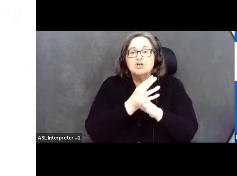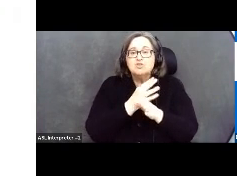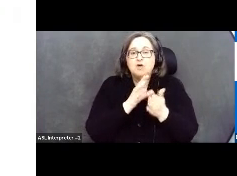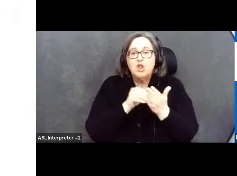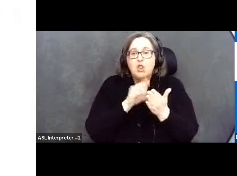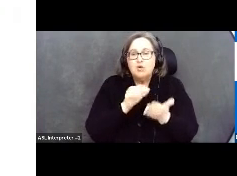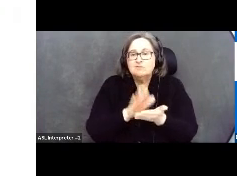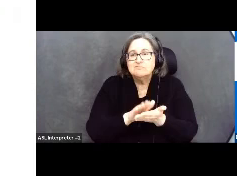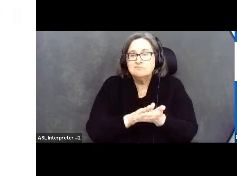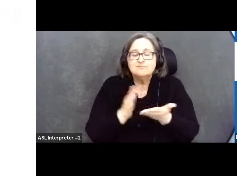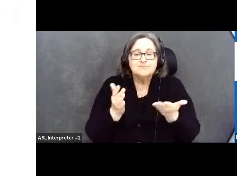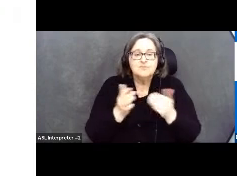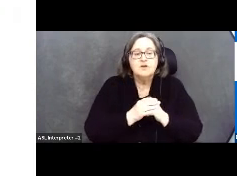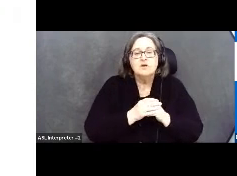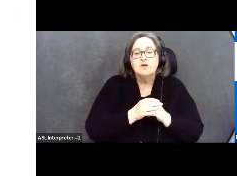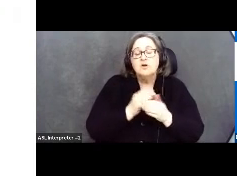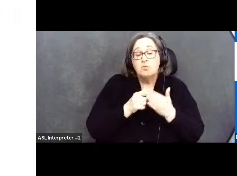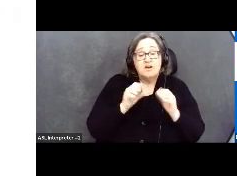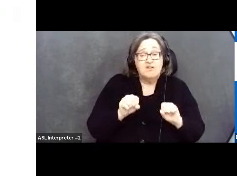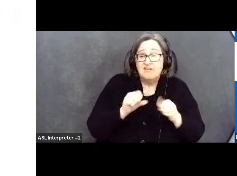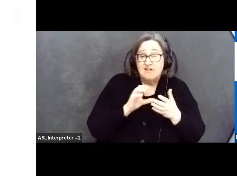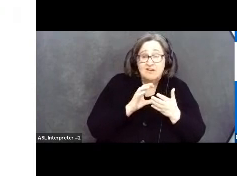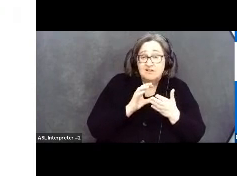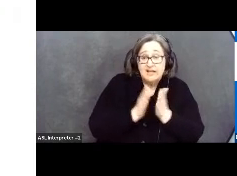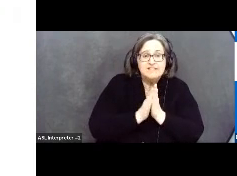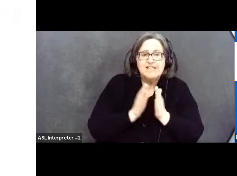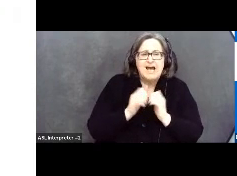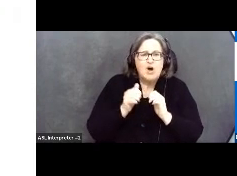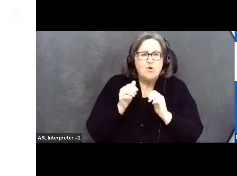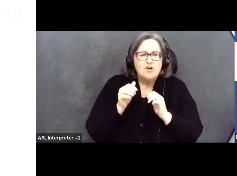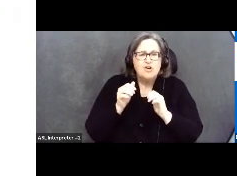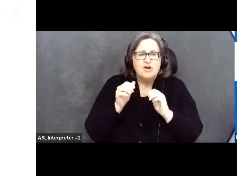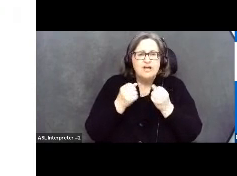These are some questions that they can ask. How can the supports be adjusted